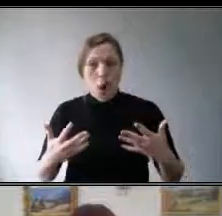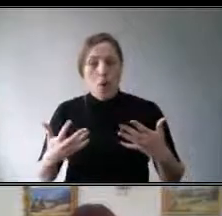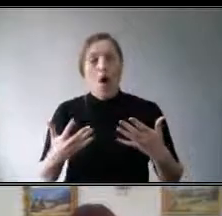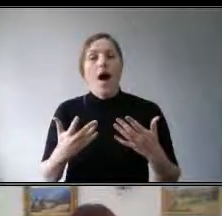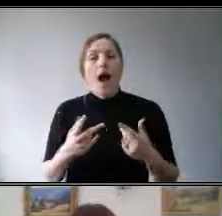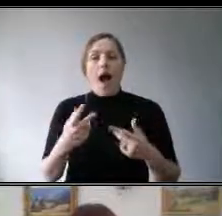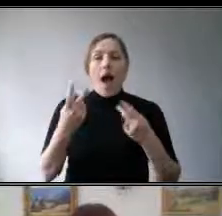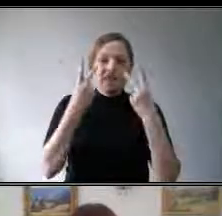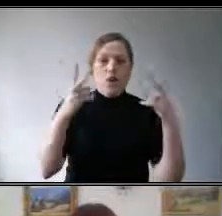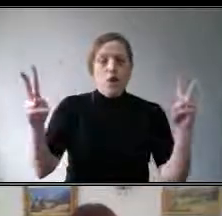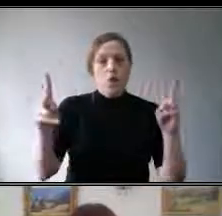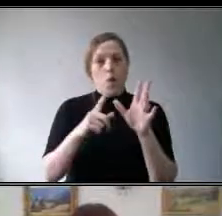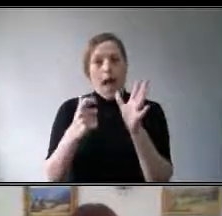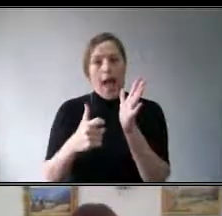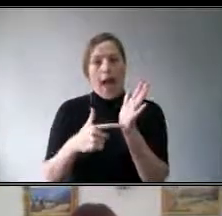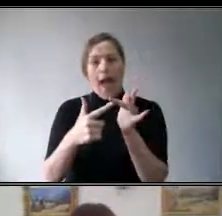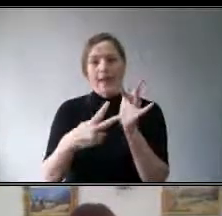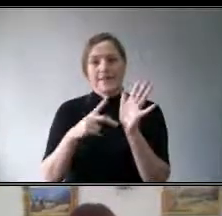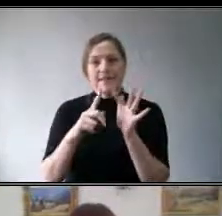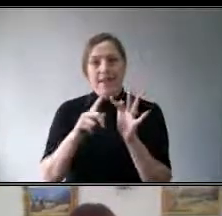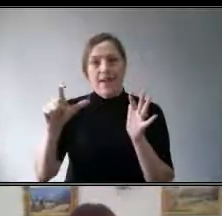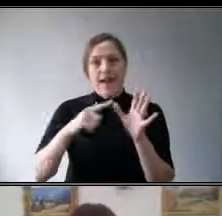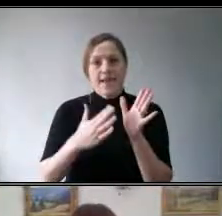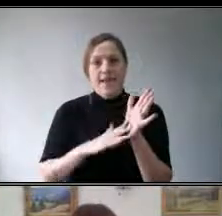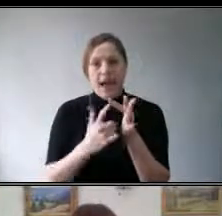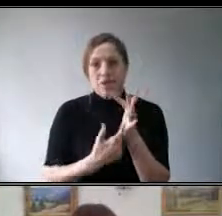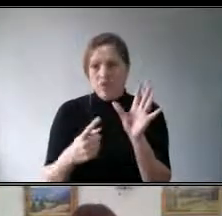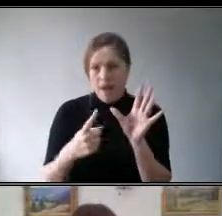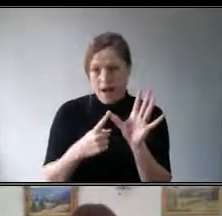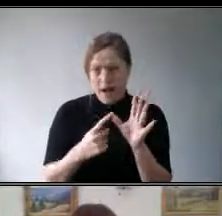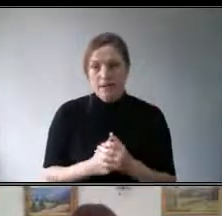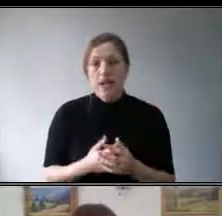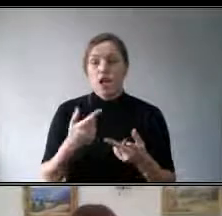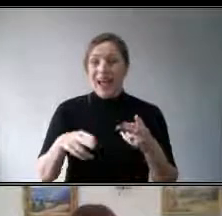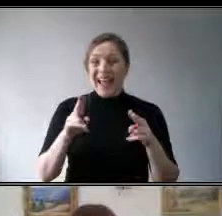and if you click on that you'll just see our presenters appearing at the top of your screen